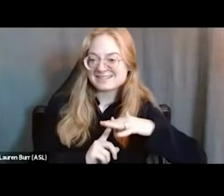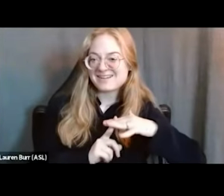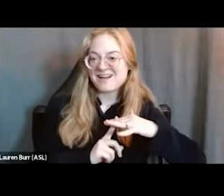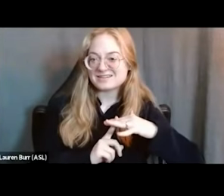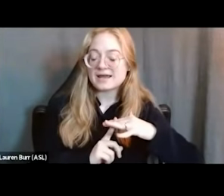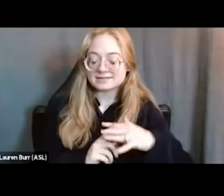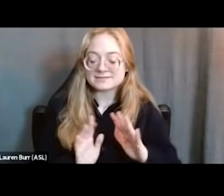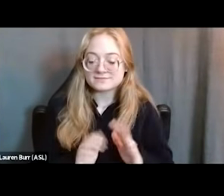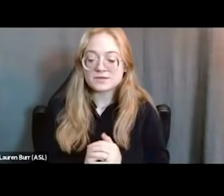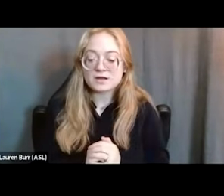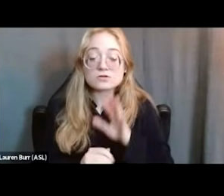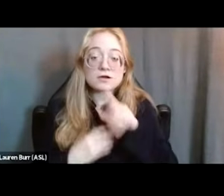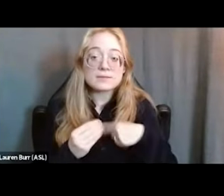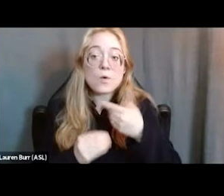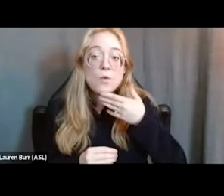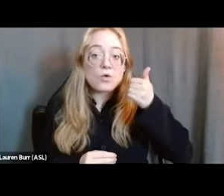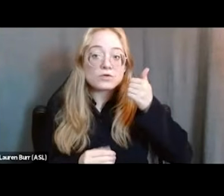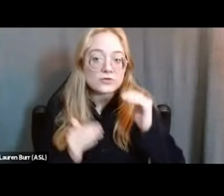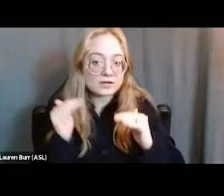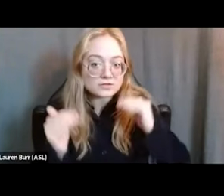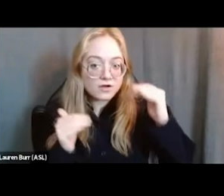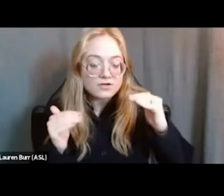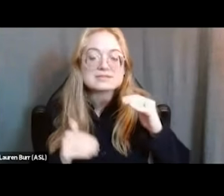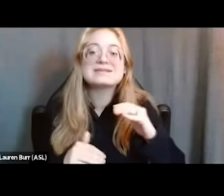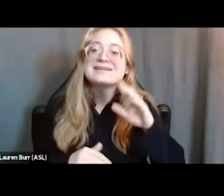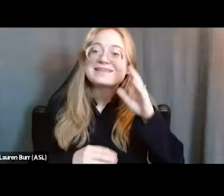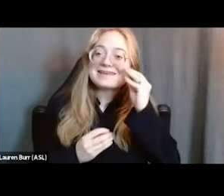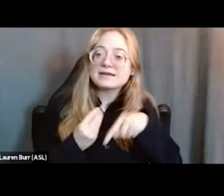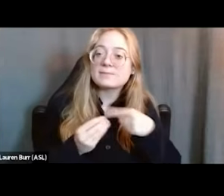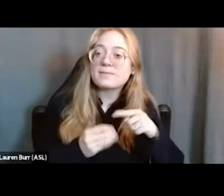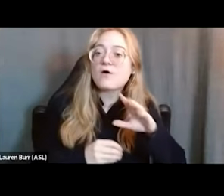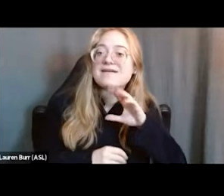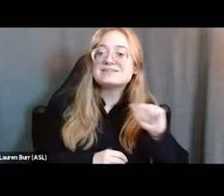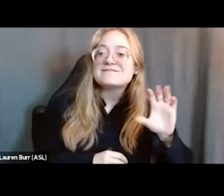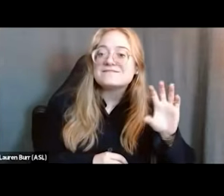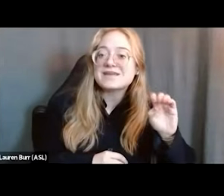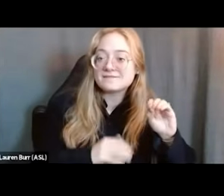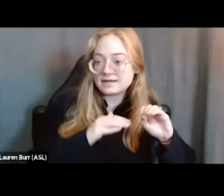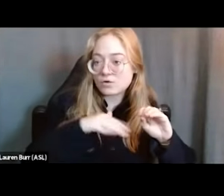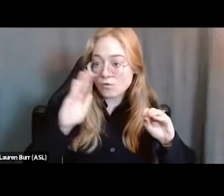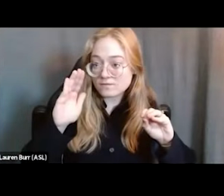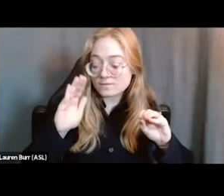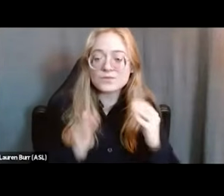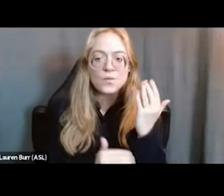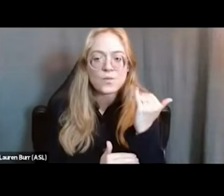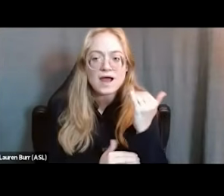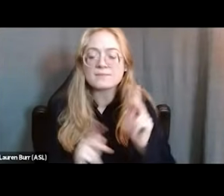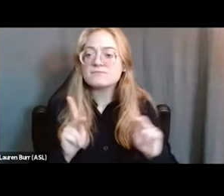when we're talking about older adults, we're often thinking about folks who are in their 50s and older. And in part, that is because in people experiencing homelessness,